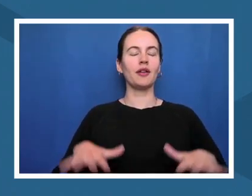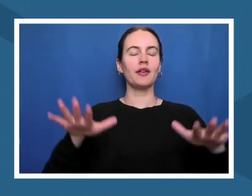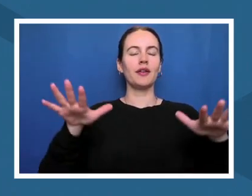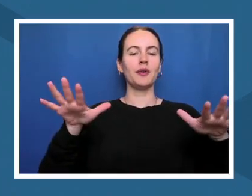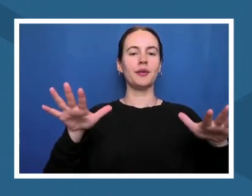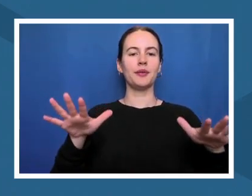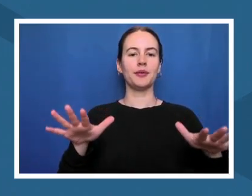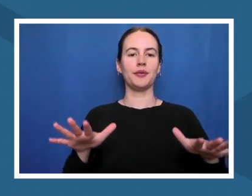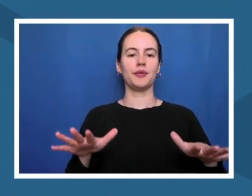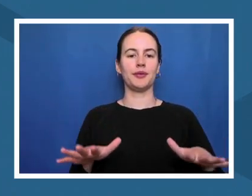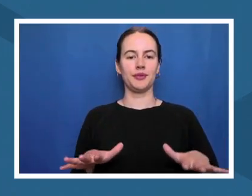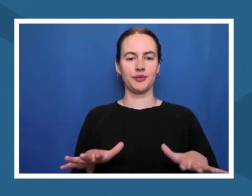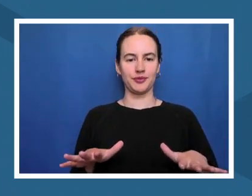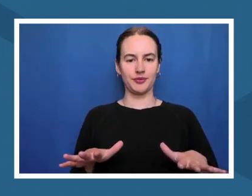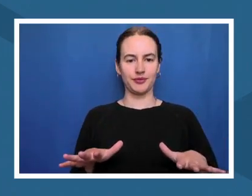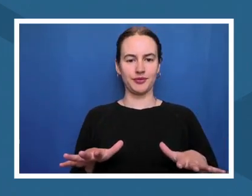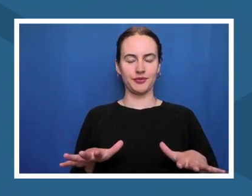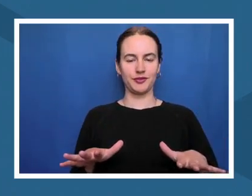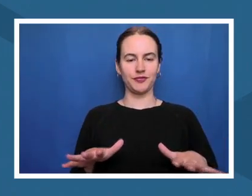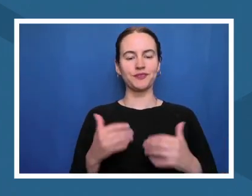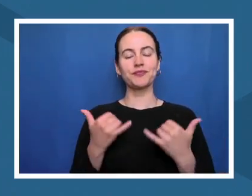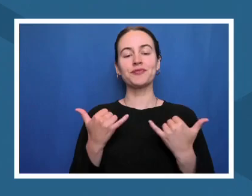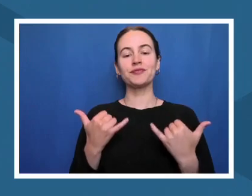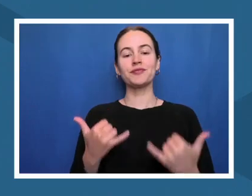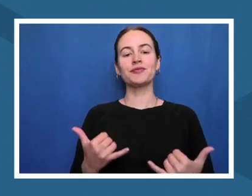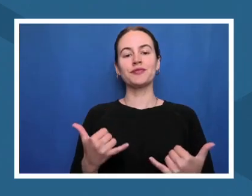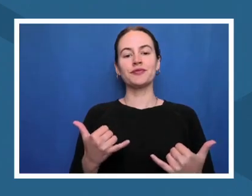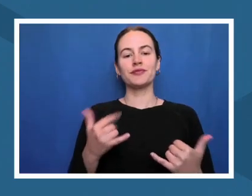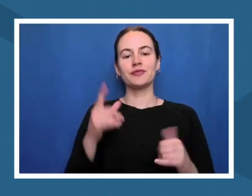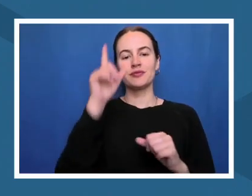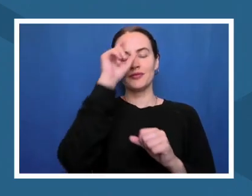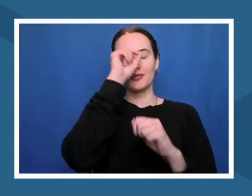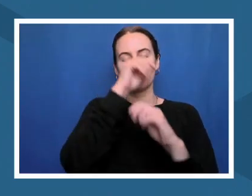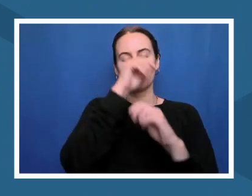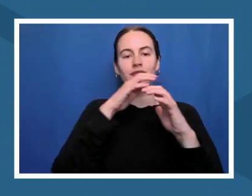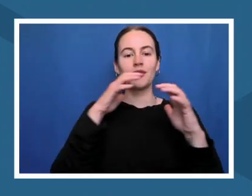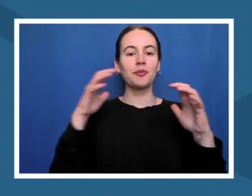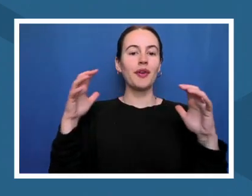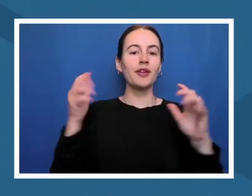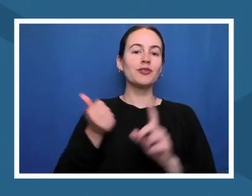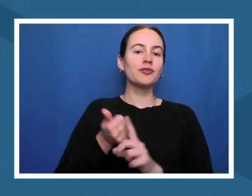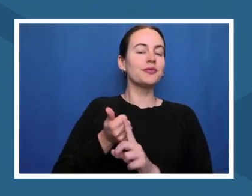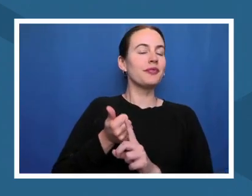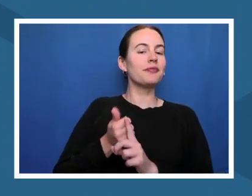imagine you're a bamboo